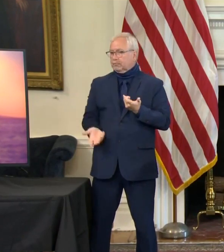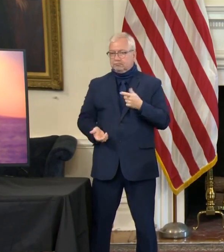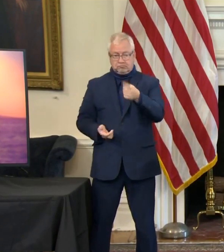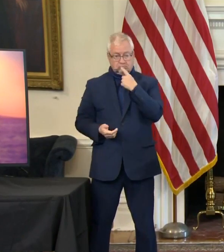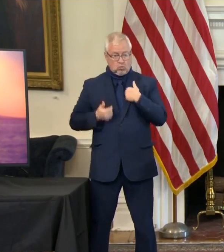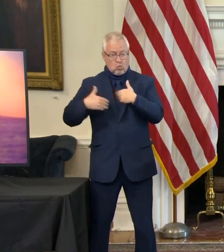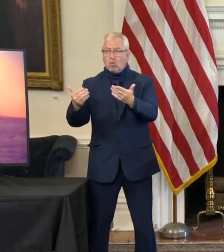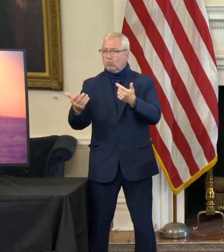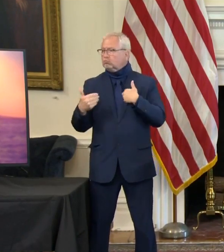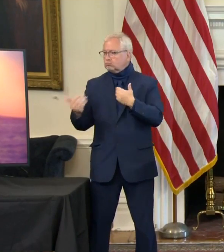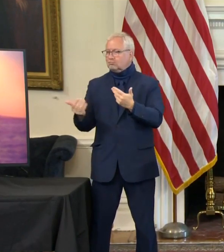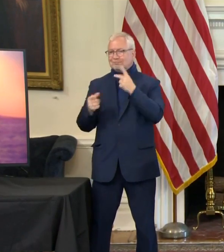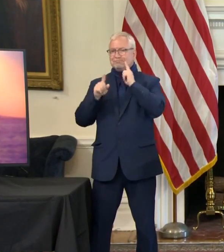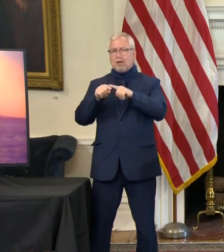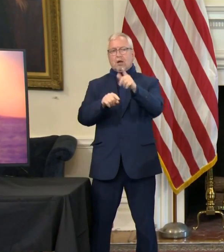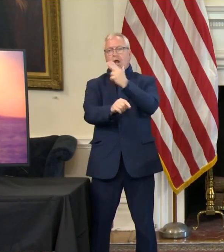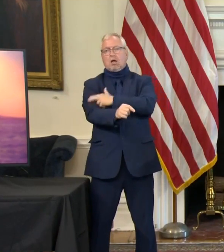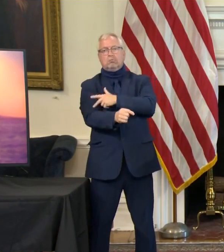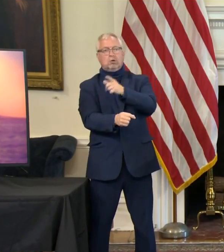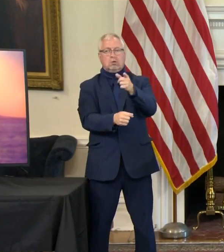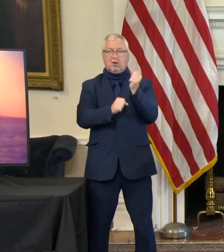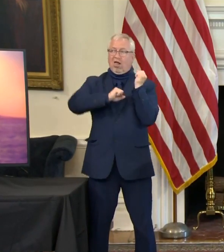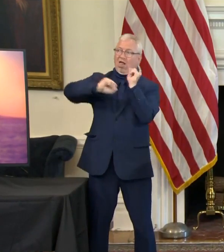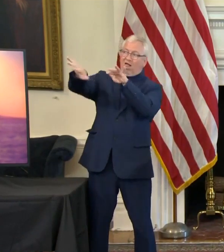OR HEY, WE HAVE A RUSH ON THE HOSPITALS AND OUR NUMBERS ARE CHANGING